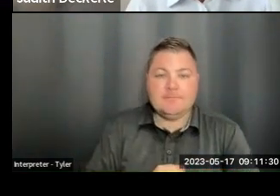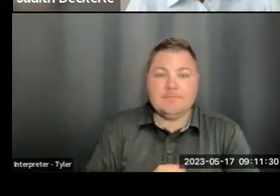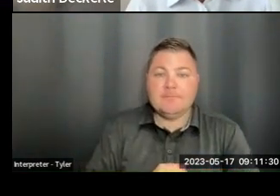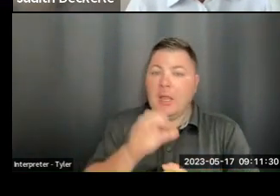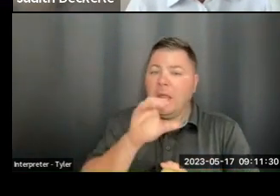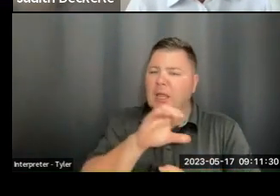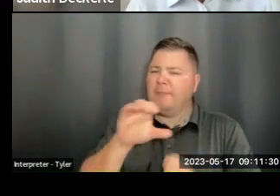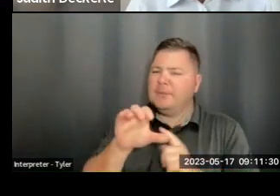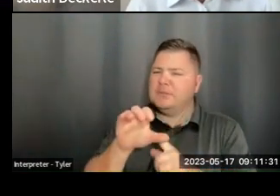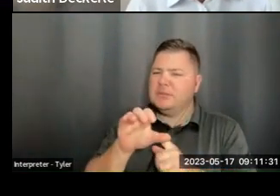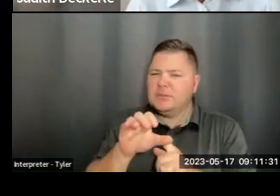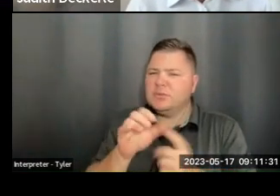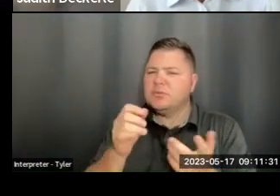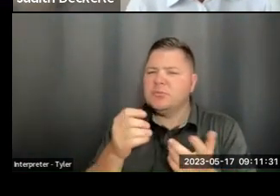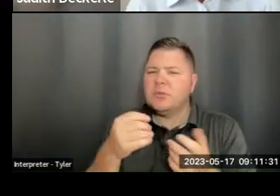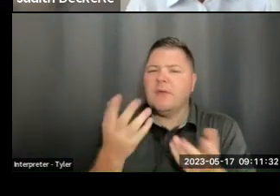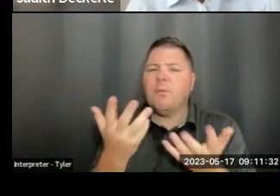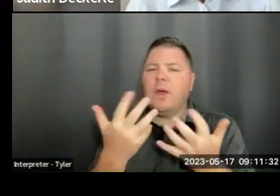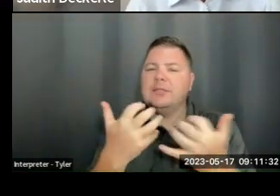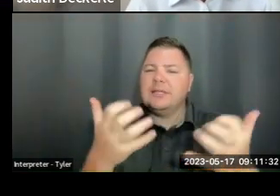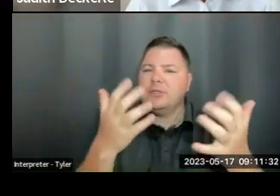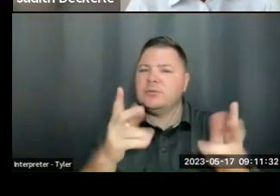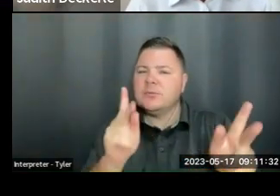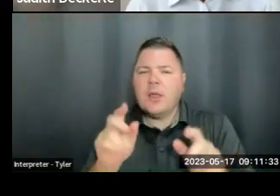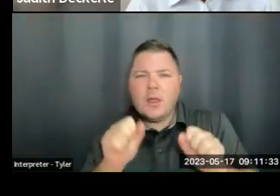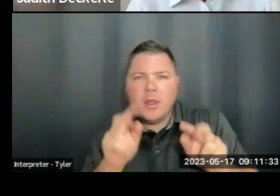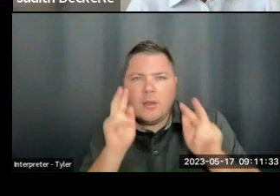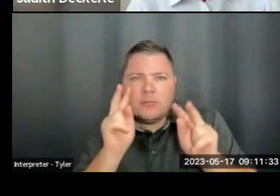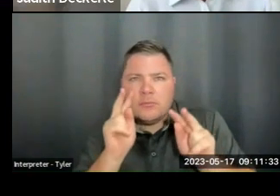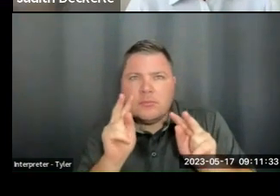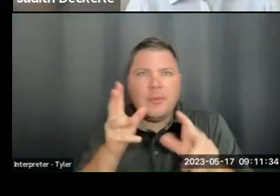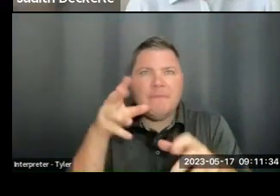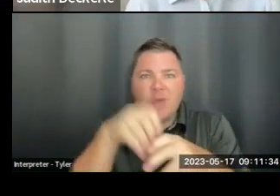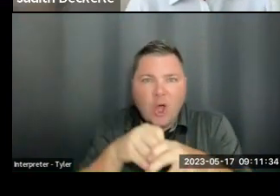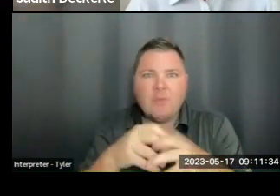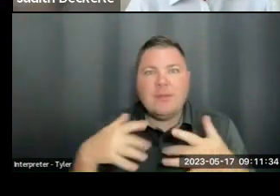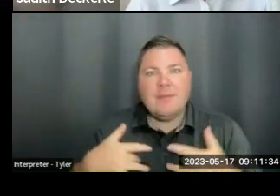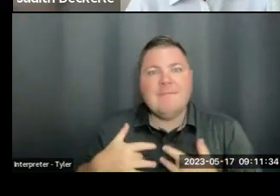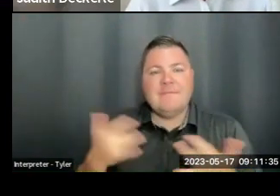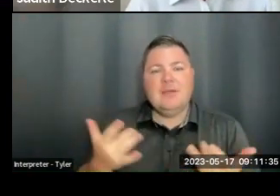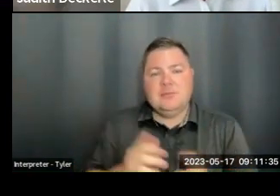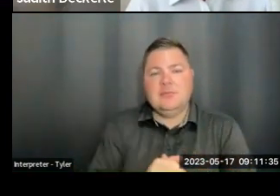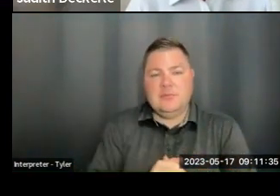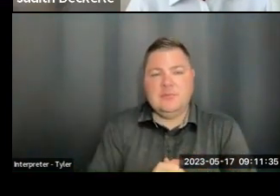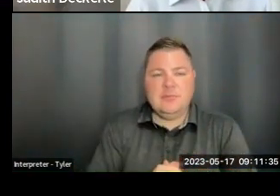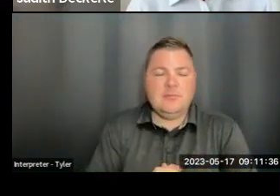confidentiality. The captions allow your attendees to